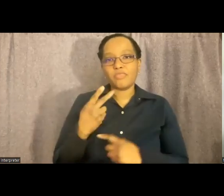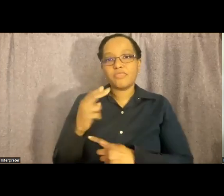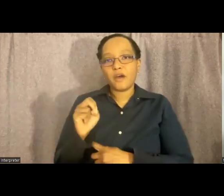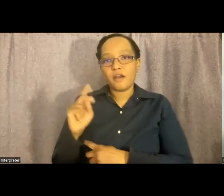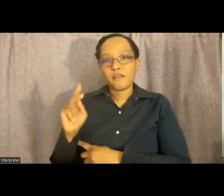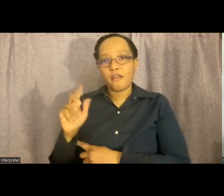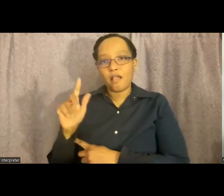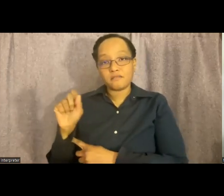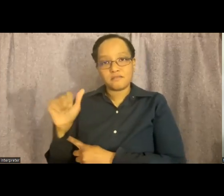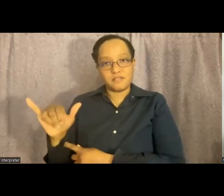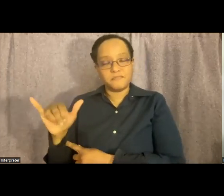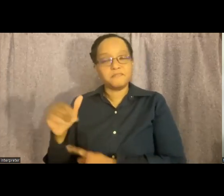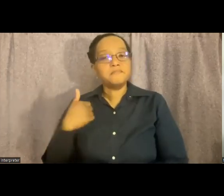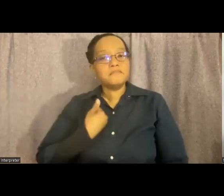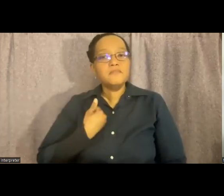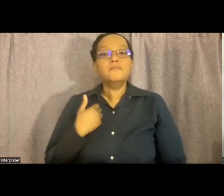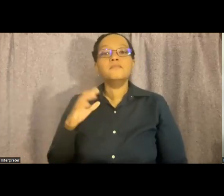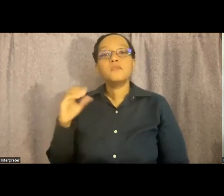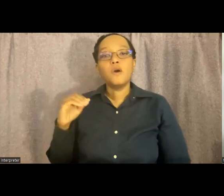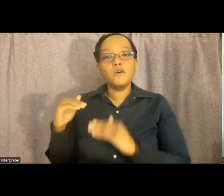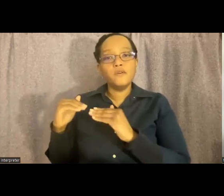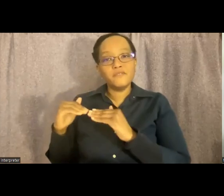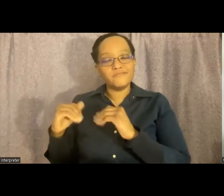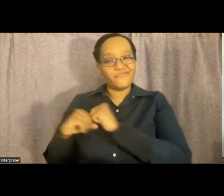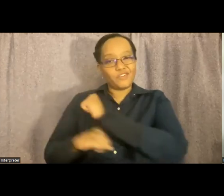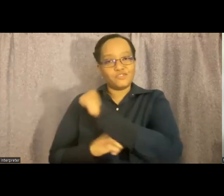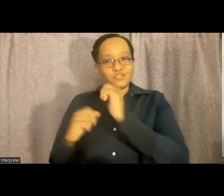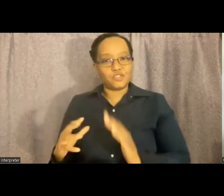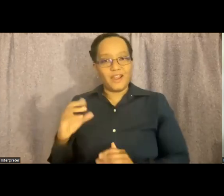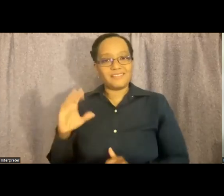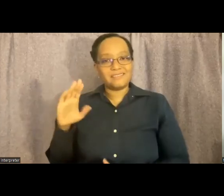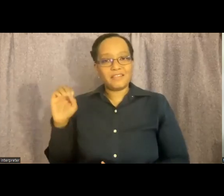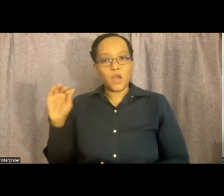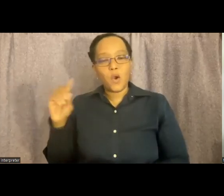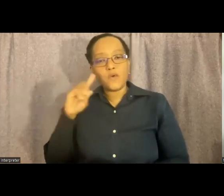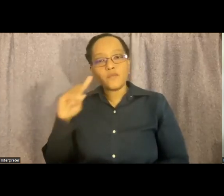Like Jessica said, I am the cofounder and CEO of the San Francisco-based not-for-profit called the Kelsey.